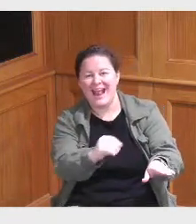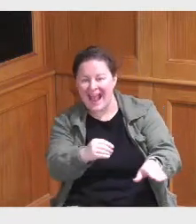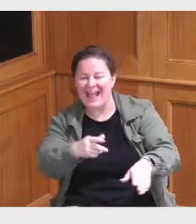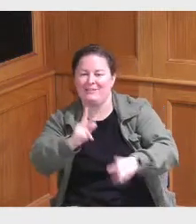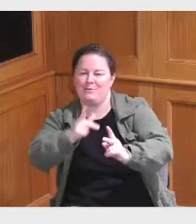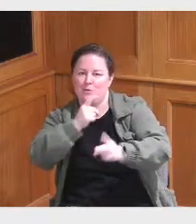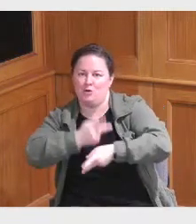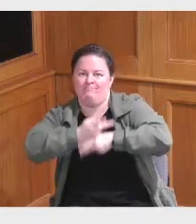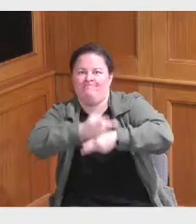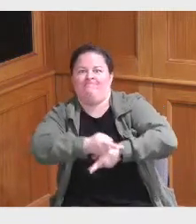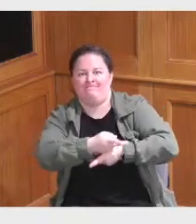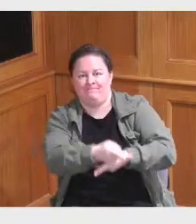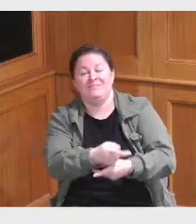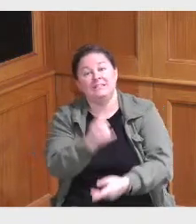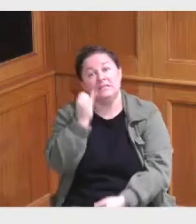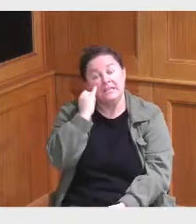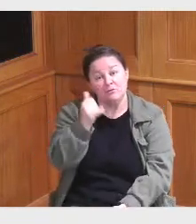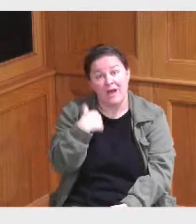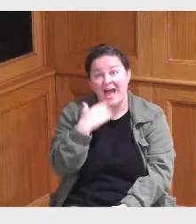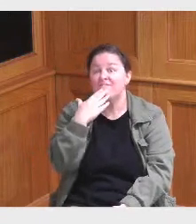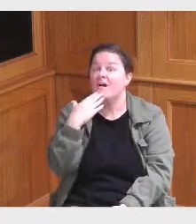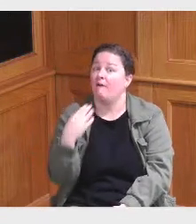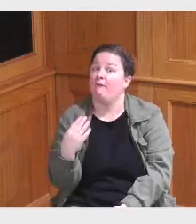a 14 year old who wants to go to a concert we'd want to send a caregiver along with